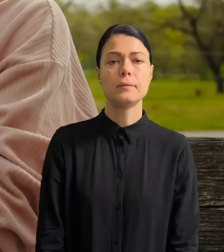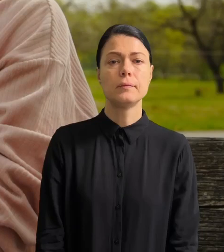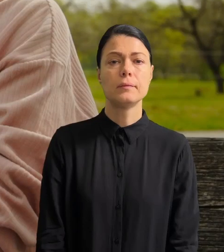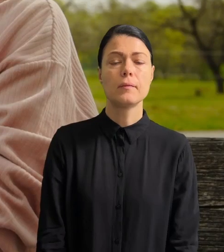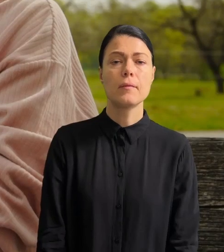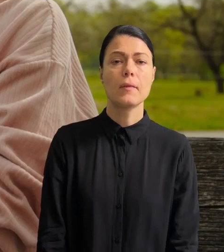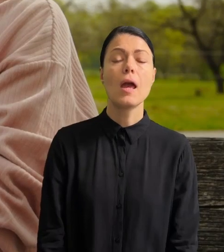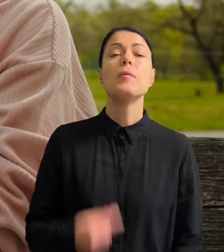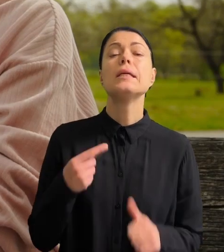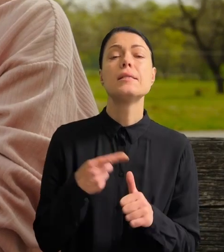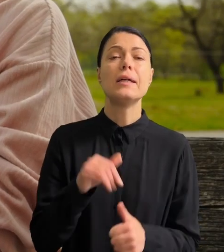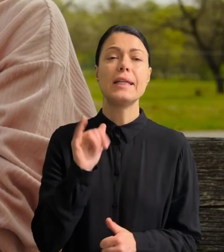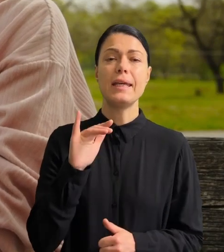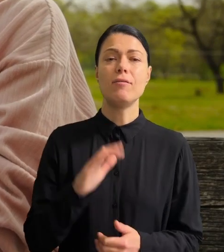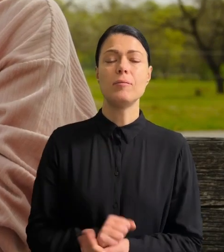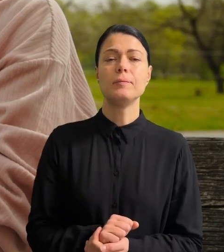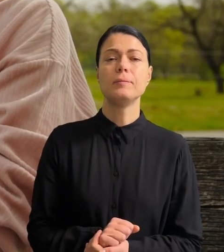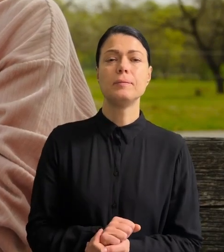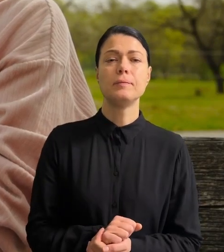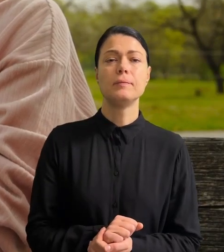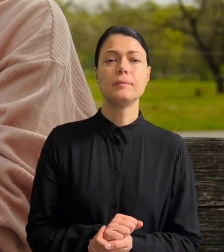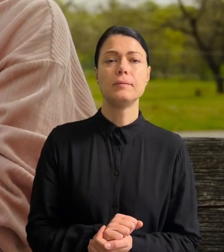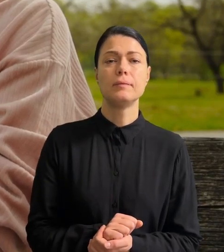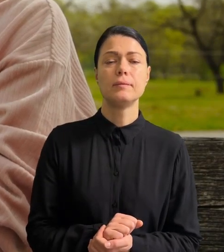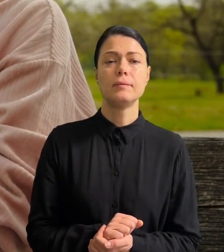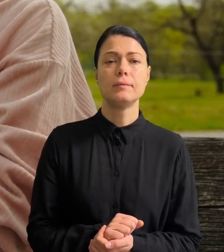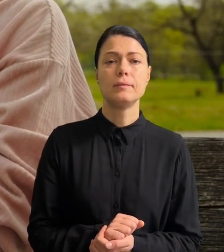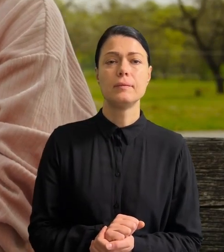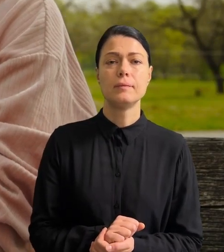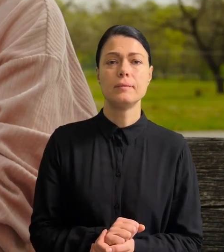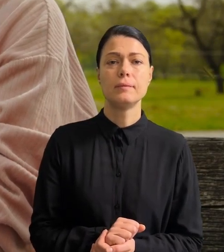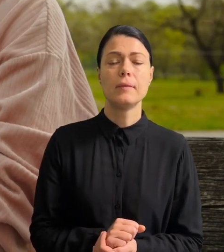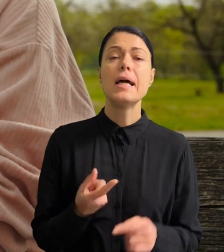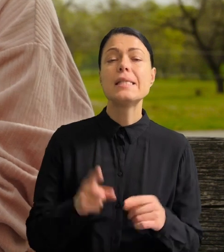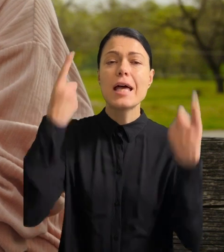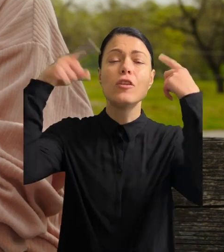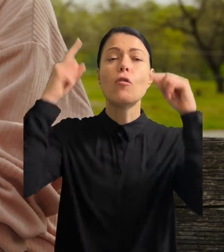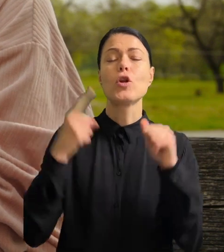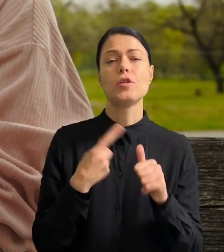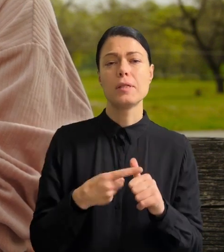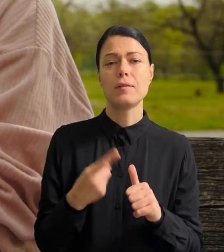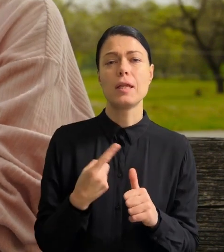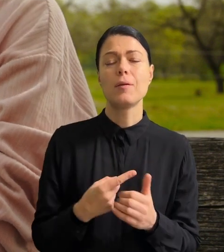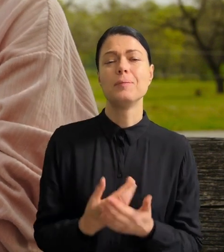My name is Iva. My name is a creative pseudonym.